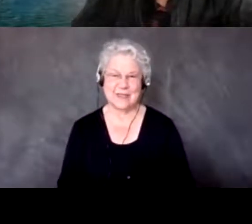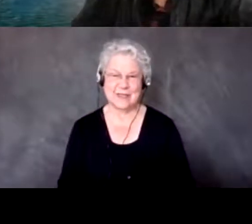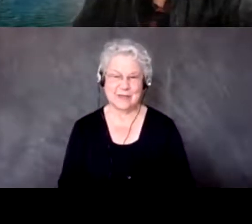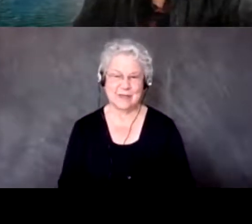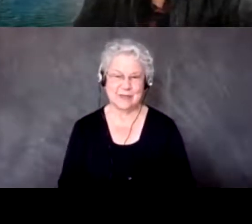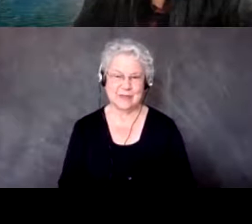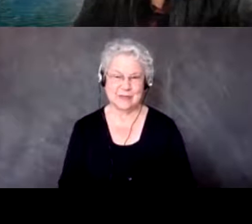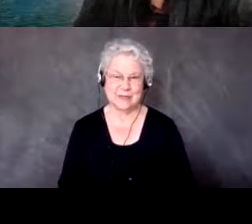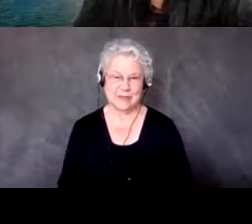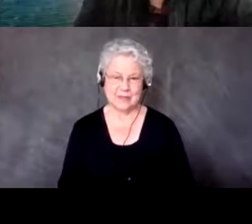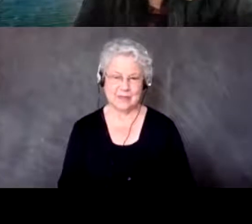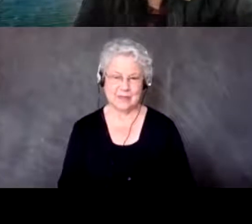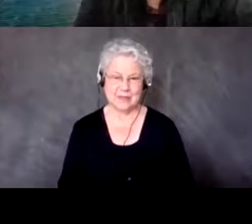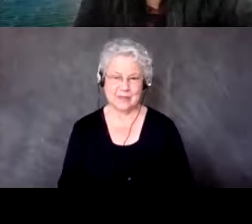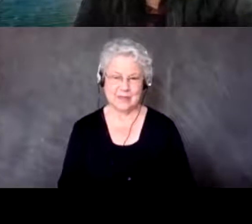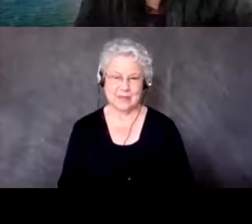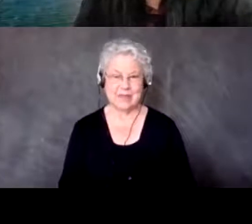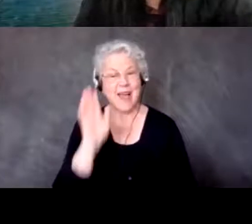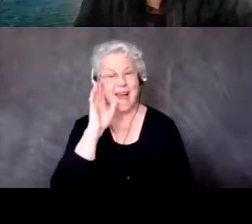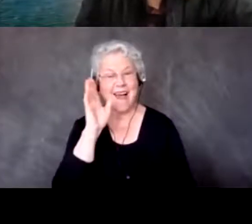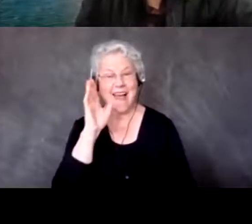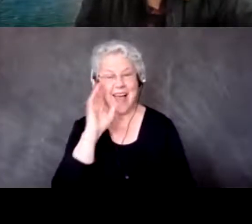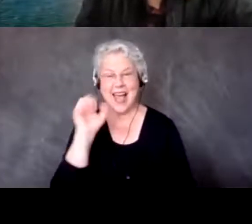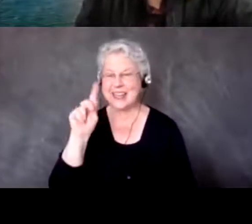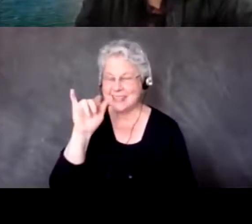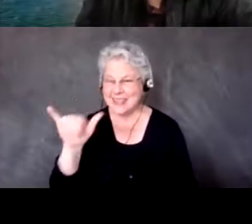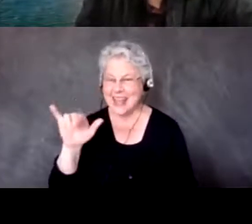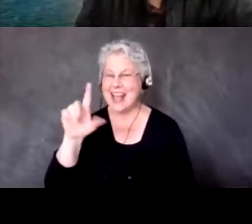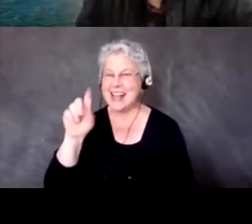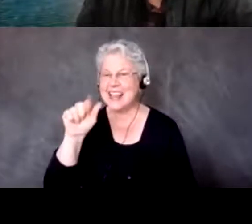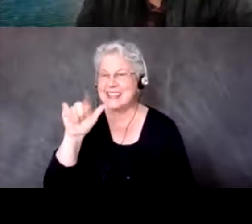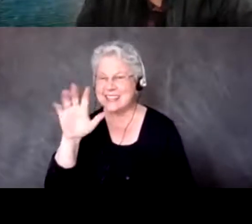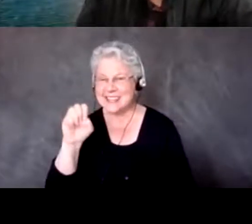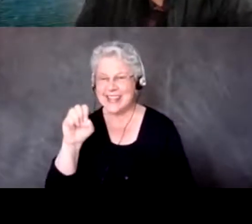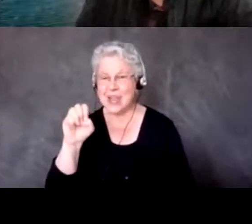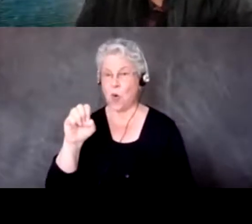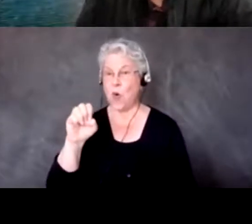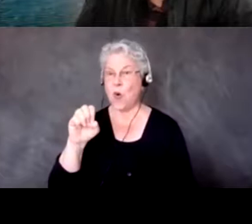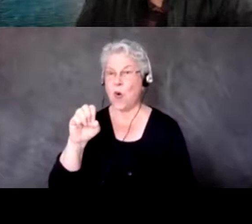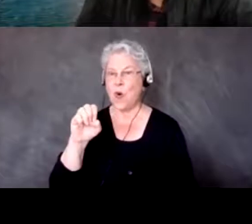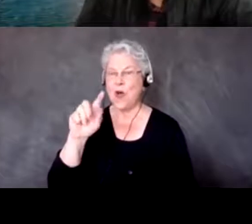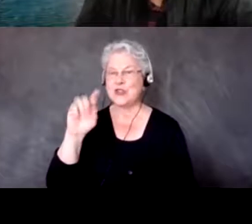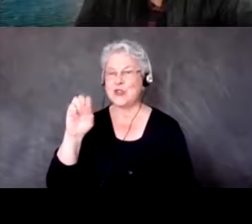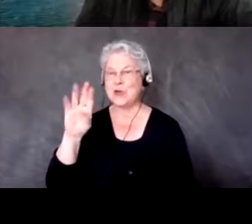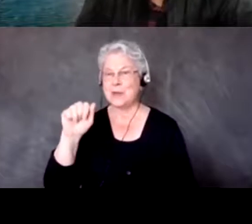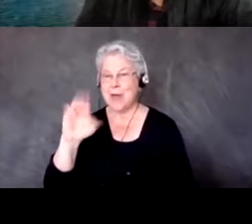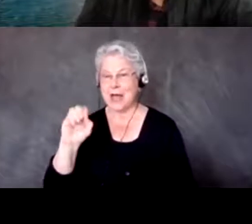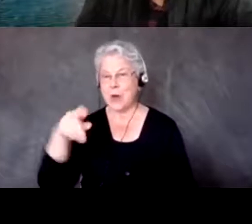Hi Tricia, Skye, Lesley, Cindy, Tobacco Plains Indiana Band, nice! Serena, Fort Nelson.